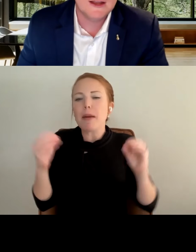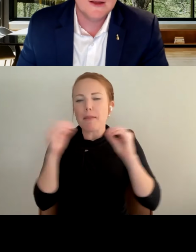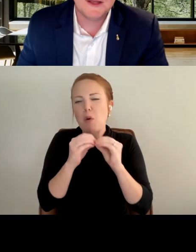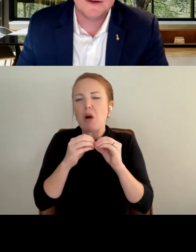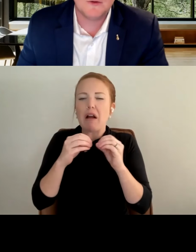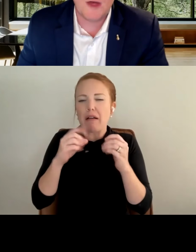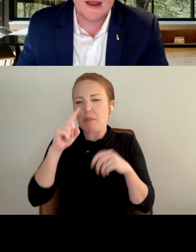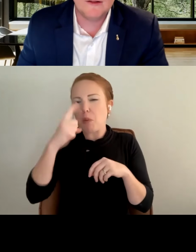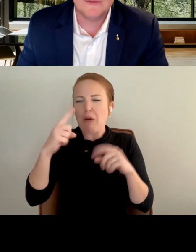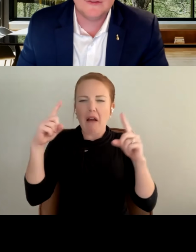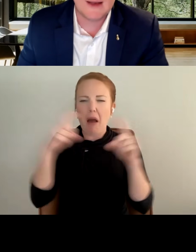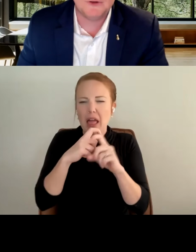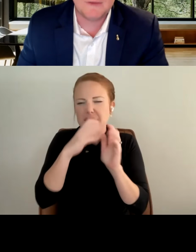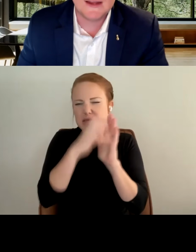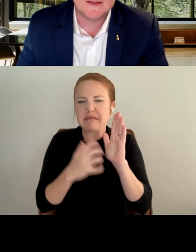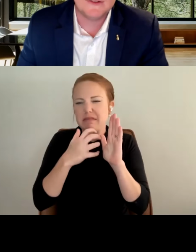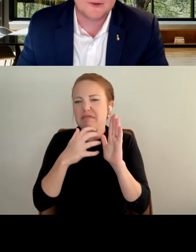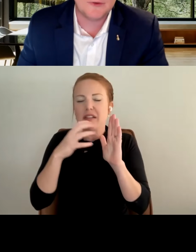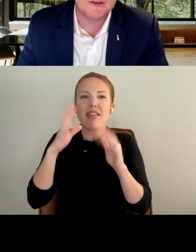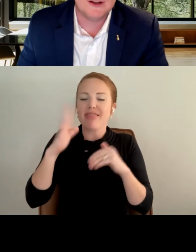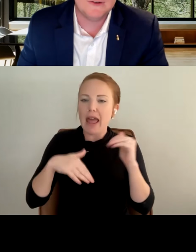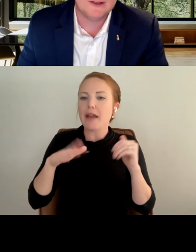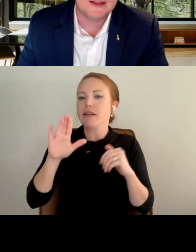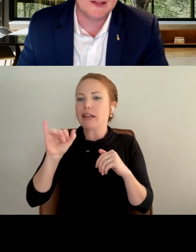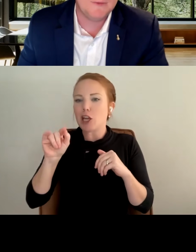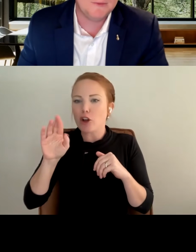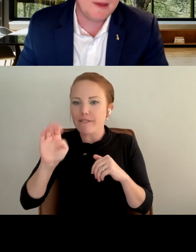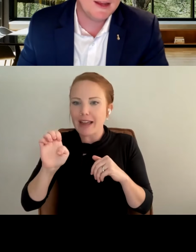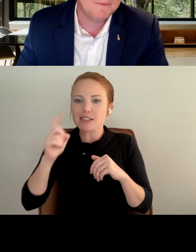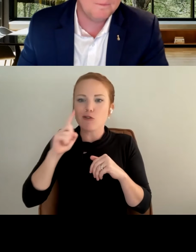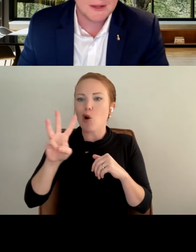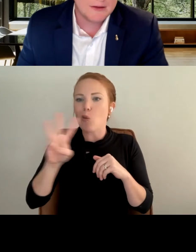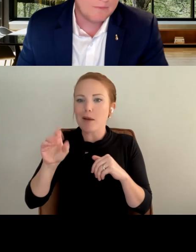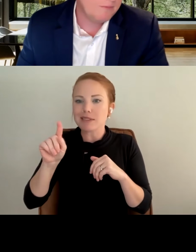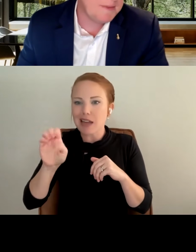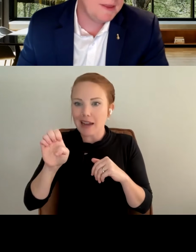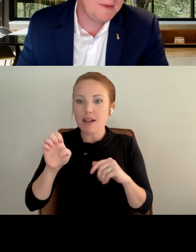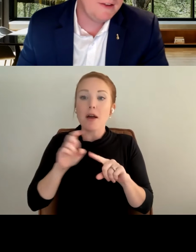but while these apps are making the accessibility changes that they claim to be making, maybe in